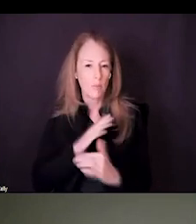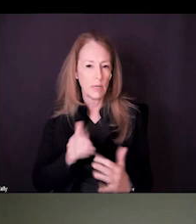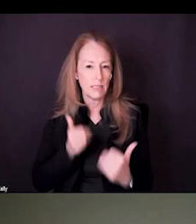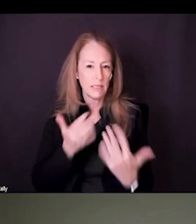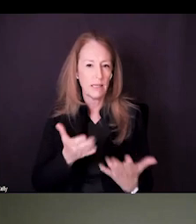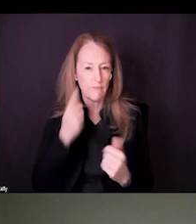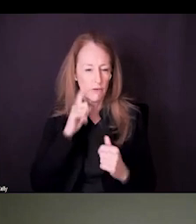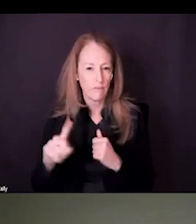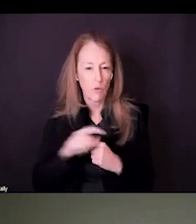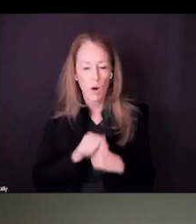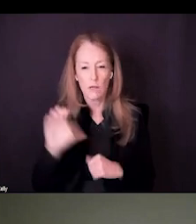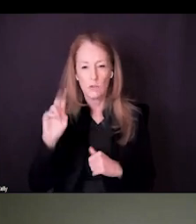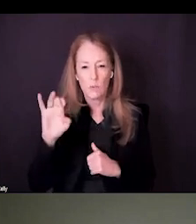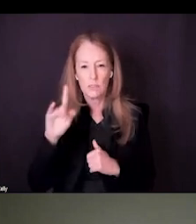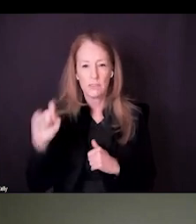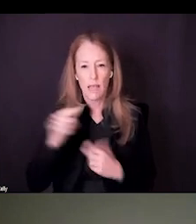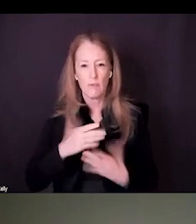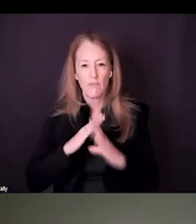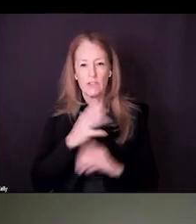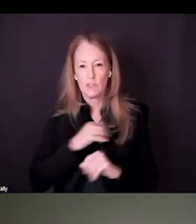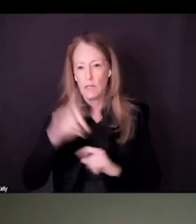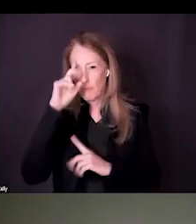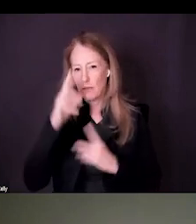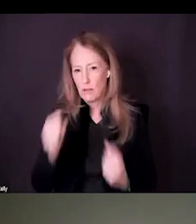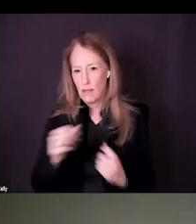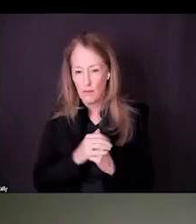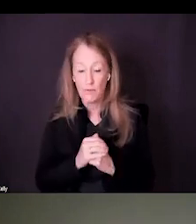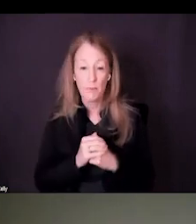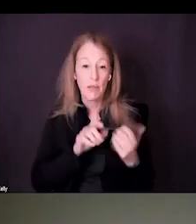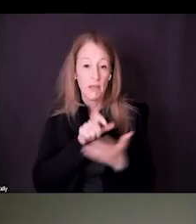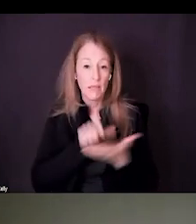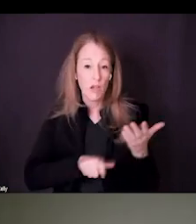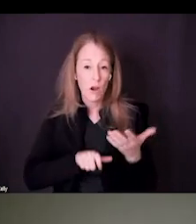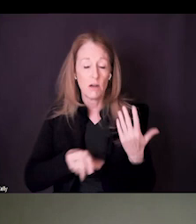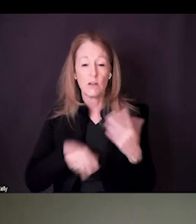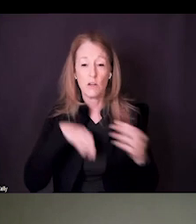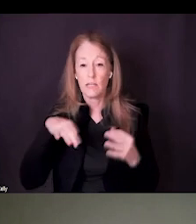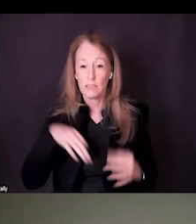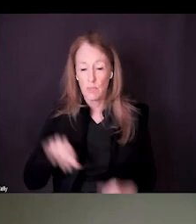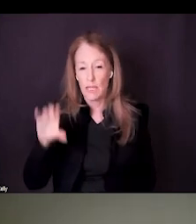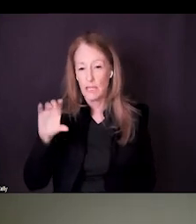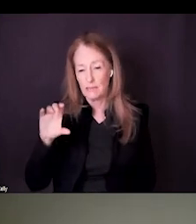HEALTH. SO DAVID TALKED ABOUT WHY IS THIS SO IMPORTANT AND